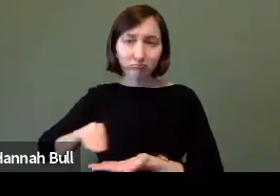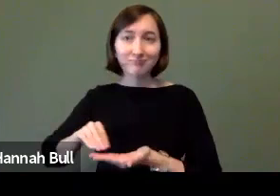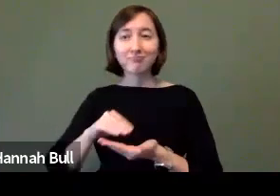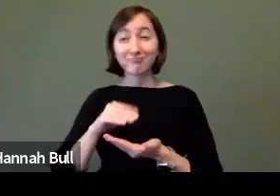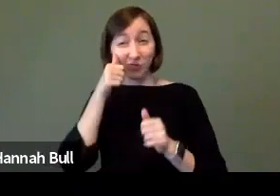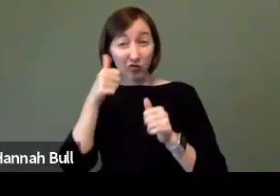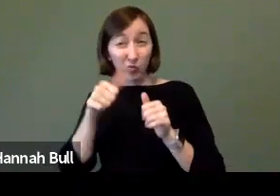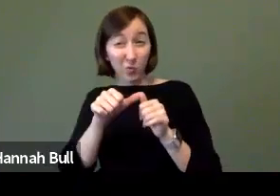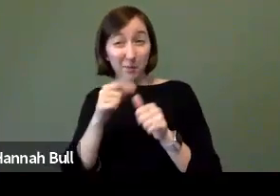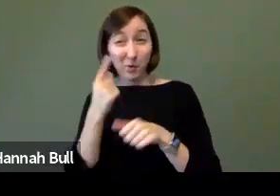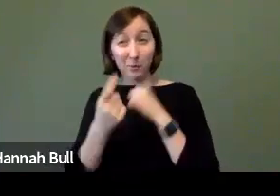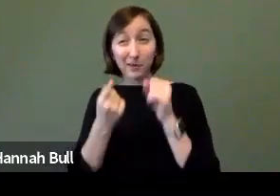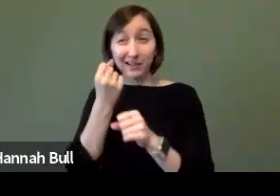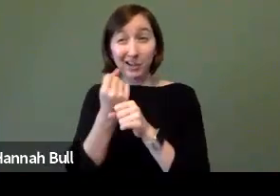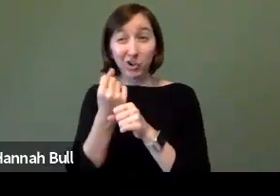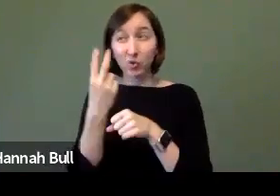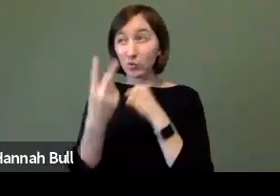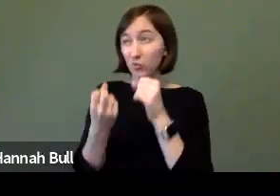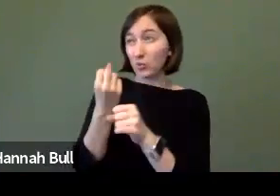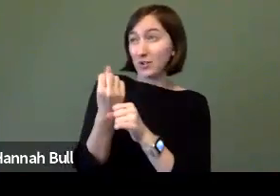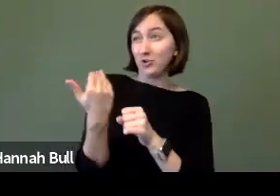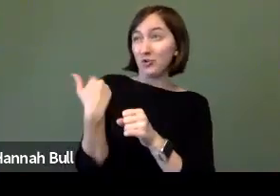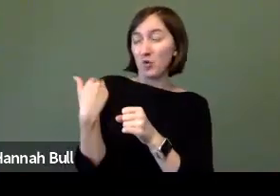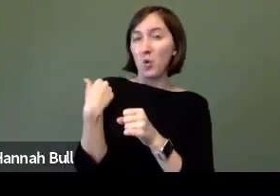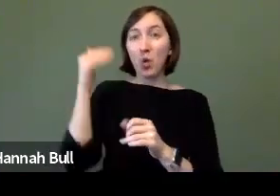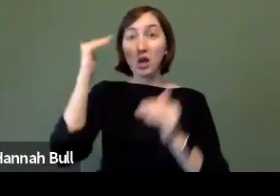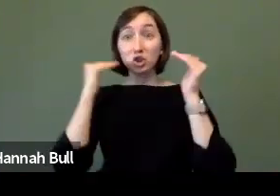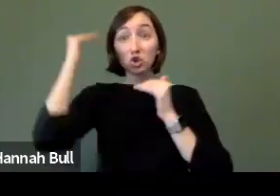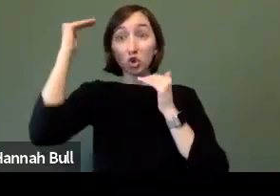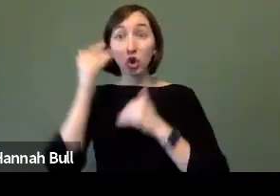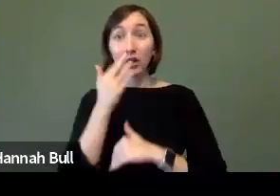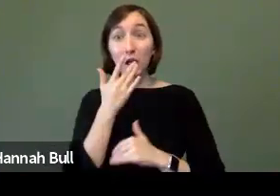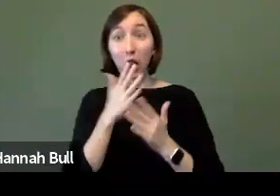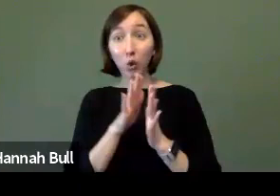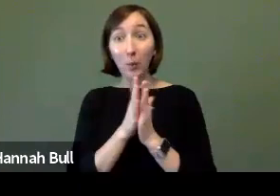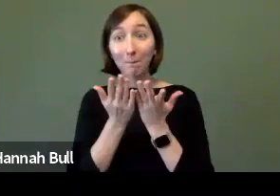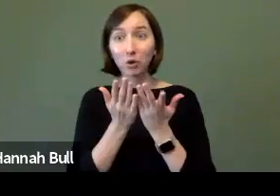About a year or 2 ago adult coloring books became very popular. So this is another way